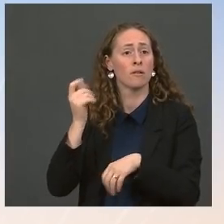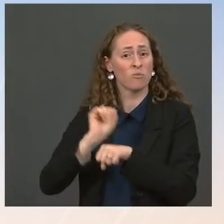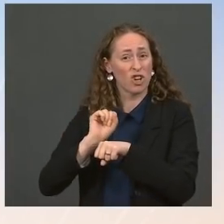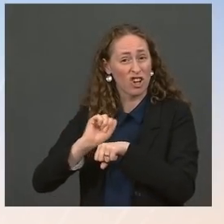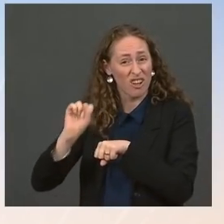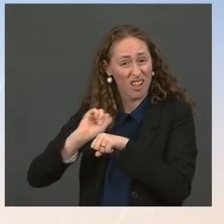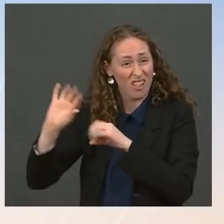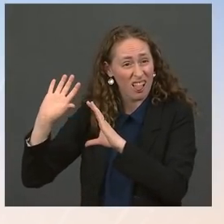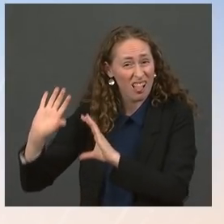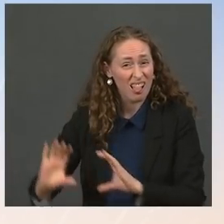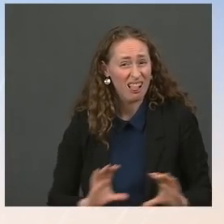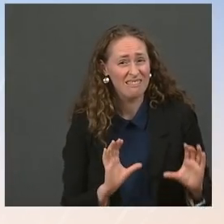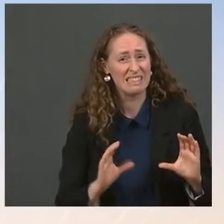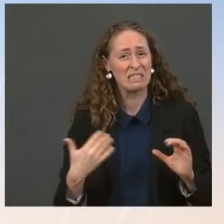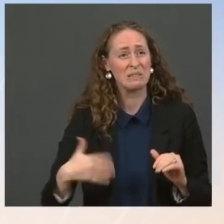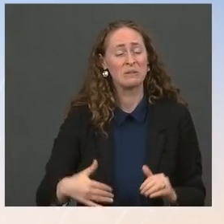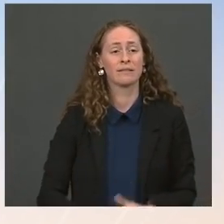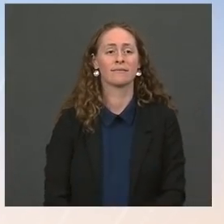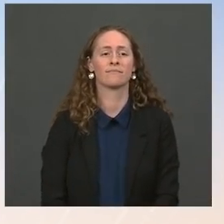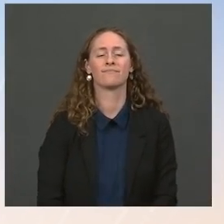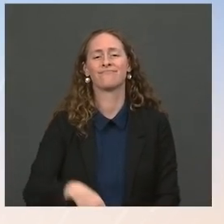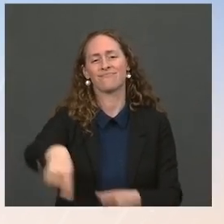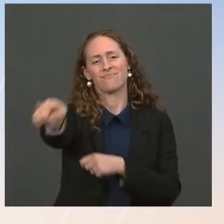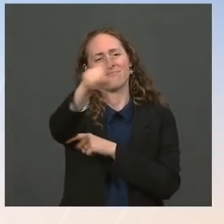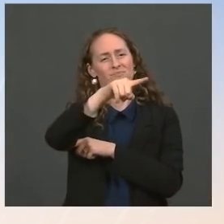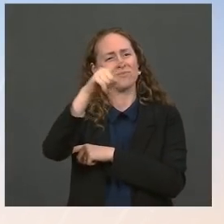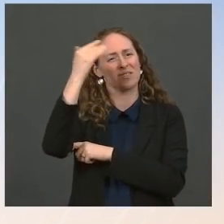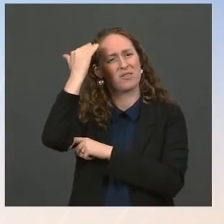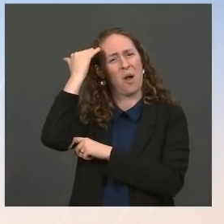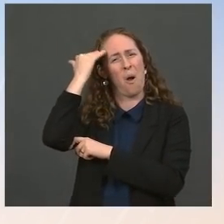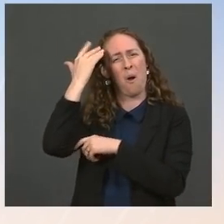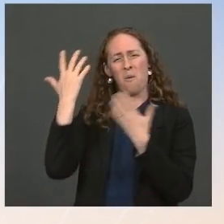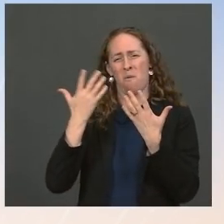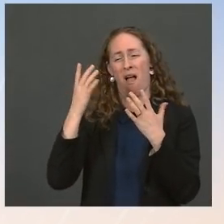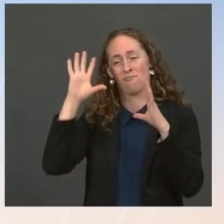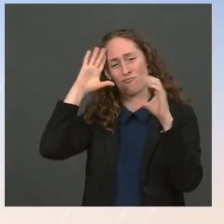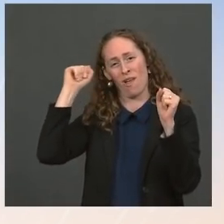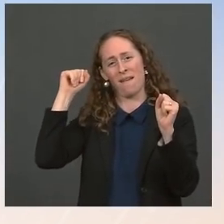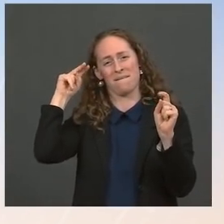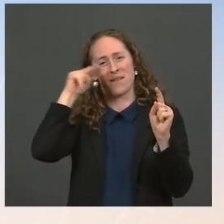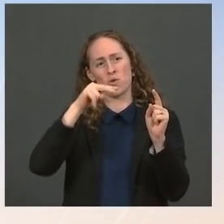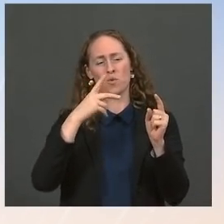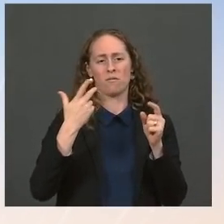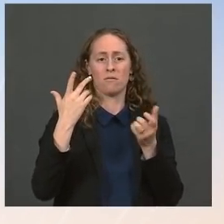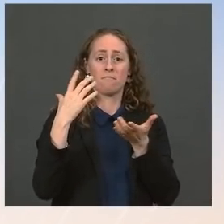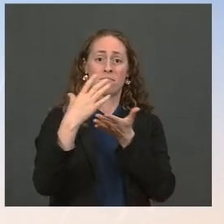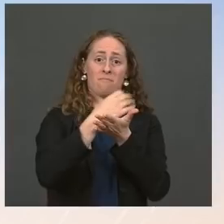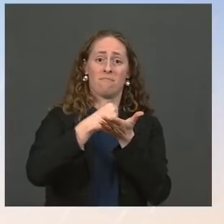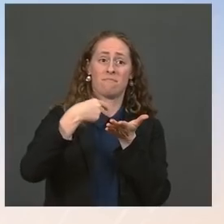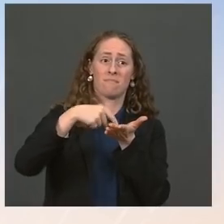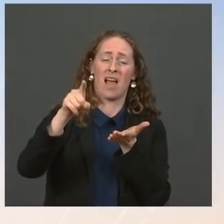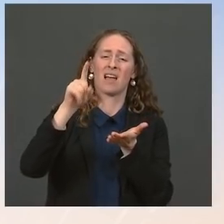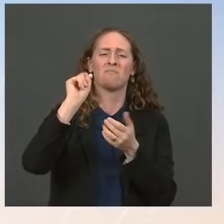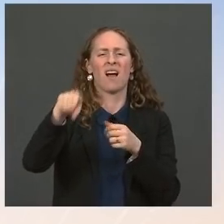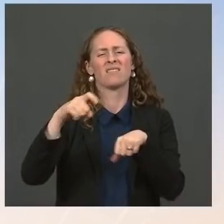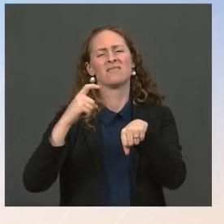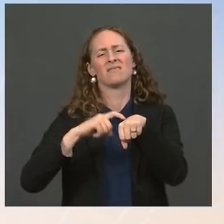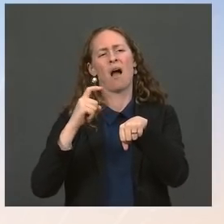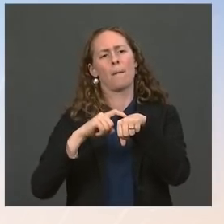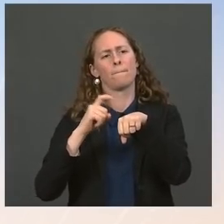with where the President stands on the minimum wage. The fact that it's long overdue to increase the minimum wage is something that he has been quite vocal about